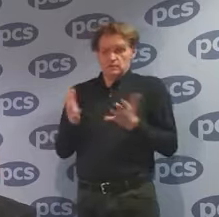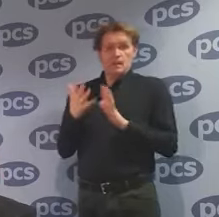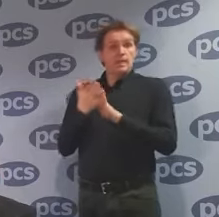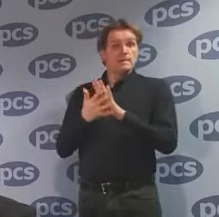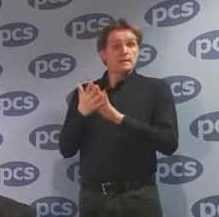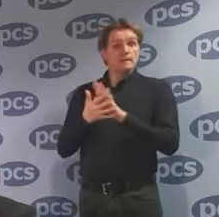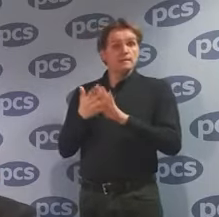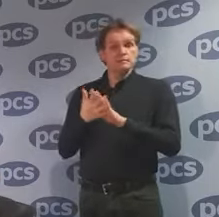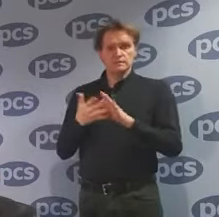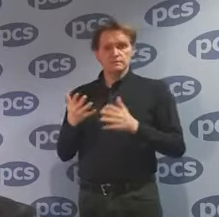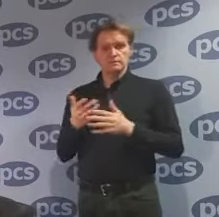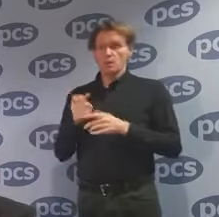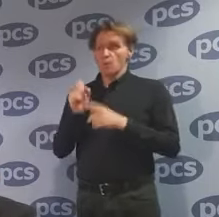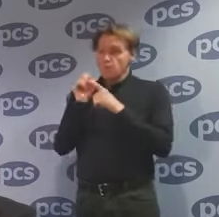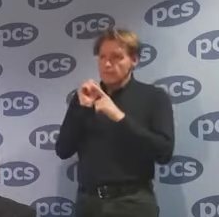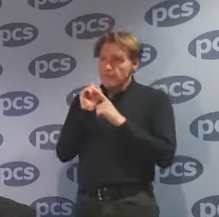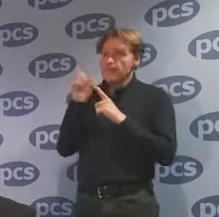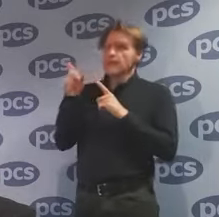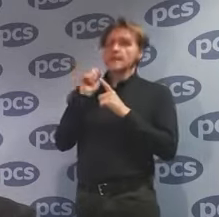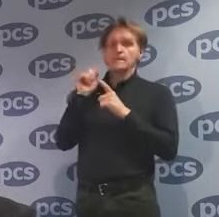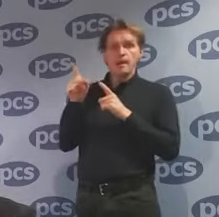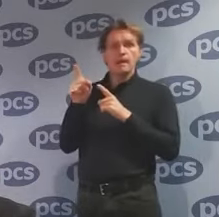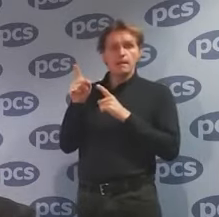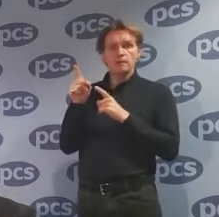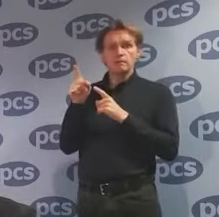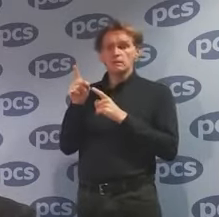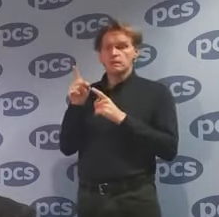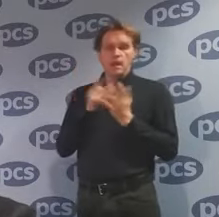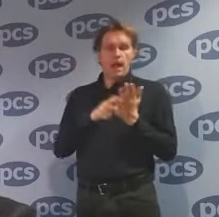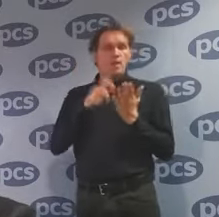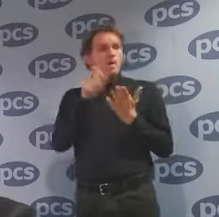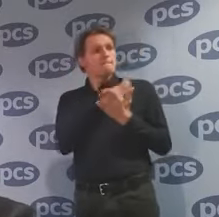we emailed the Chancellor we had a record ballot result did he listen